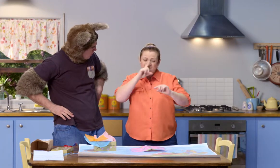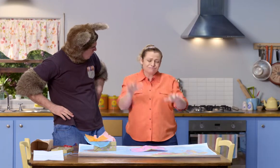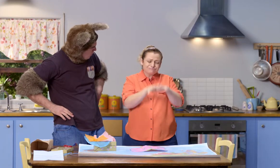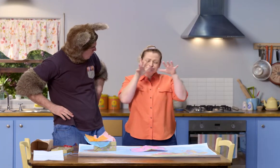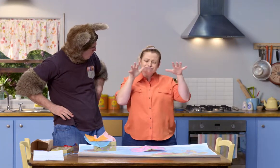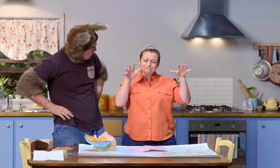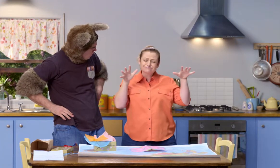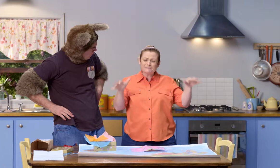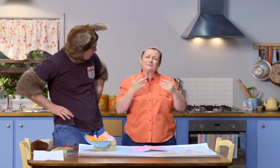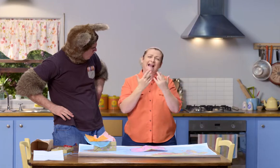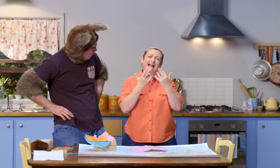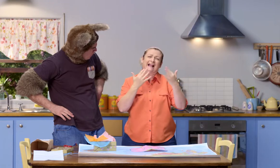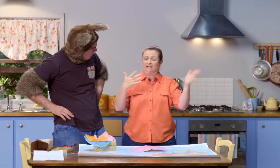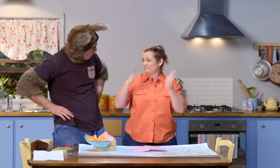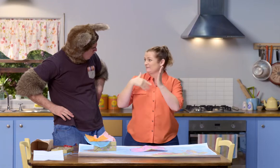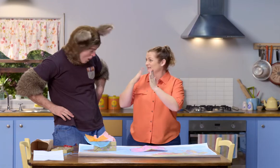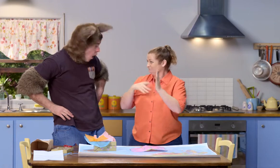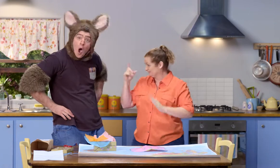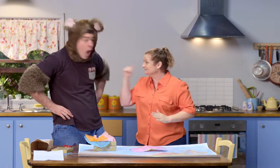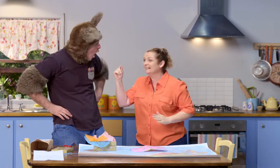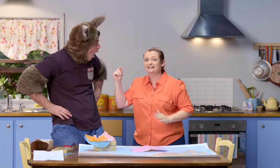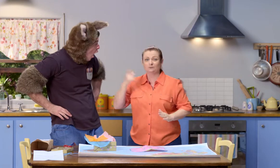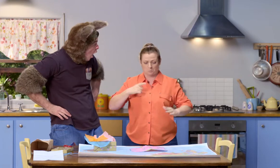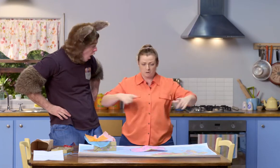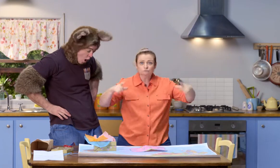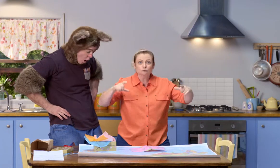And from just a small amount, you can do many, many paintings.